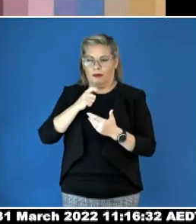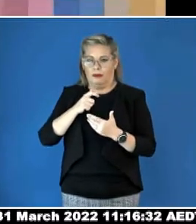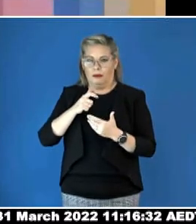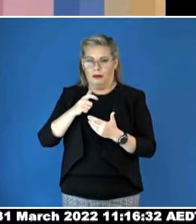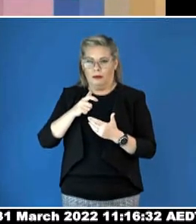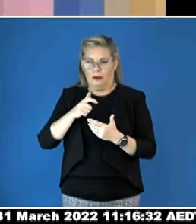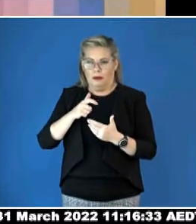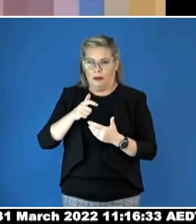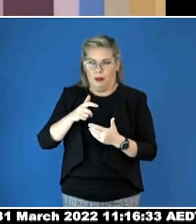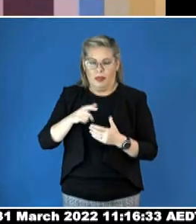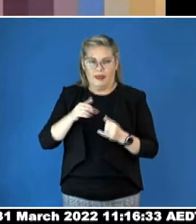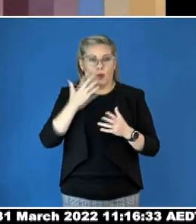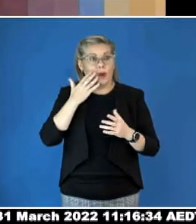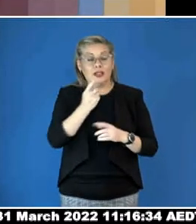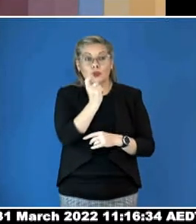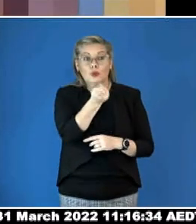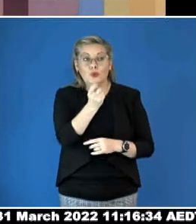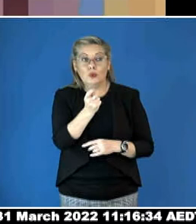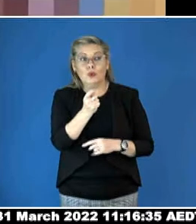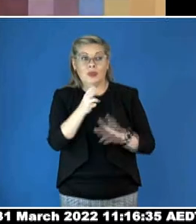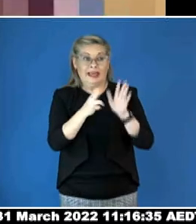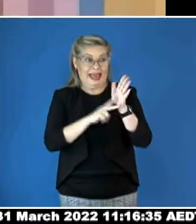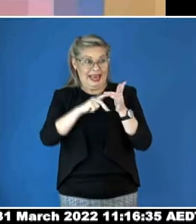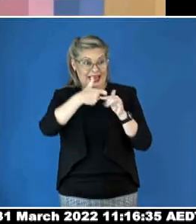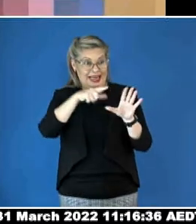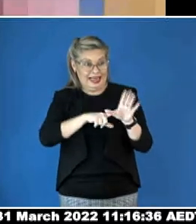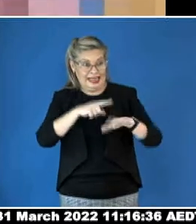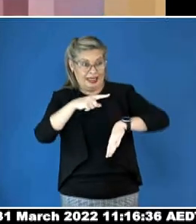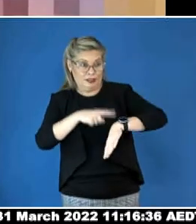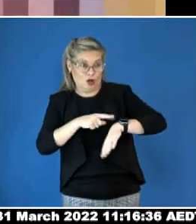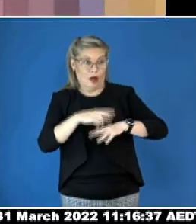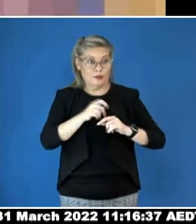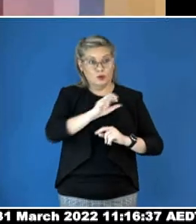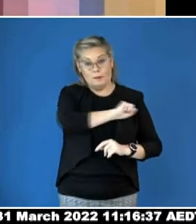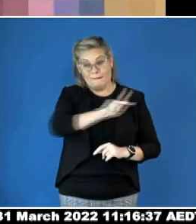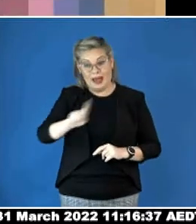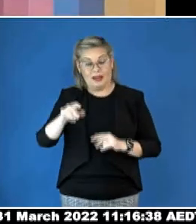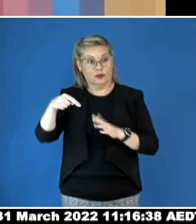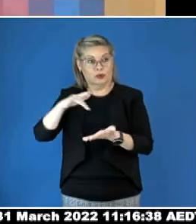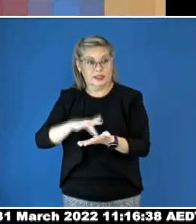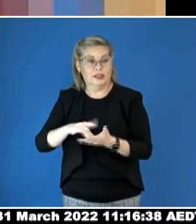when she had to think about going back to the centre the next week that it all came out